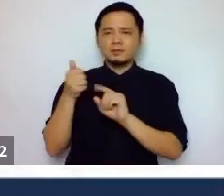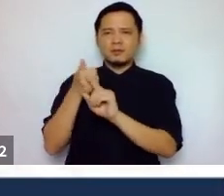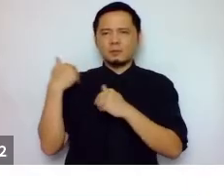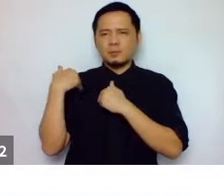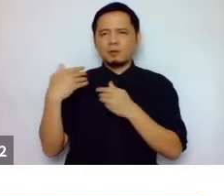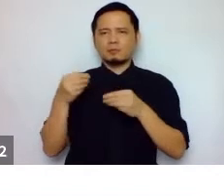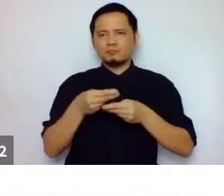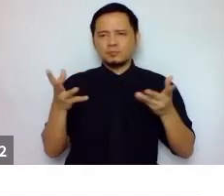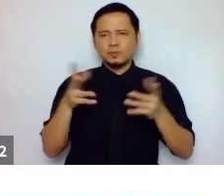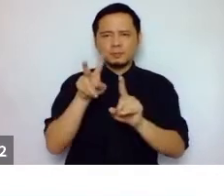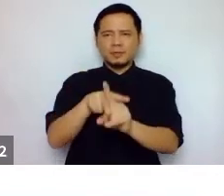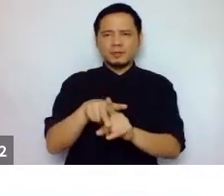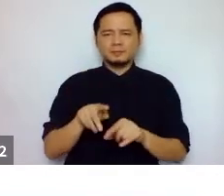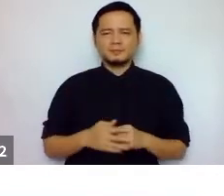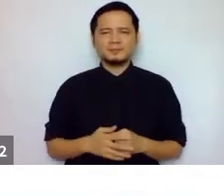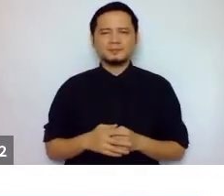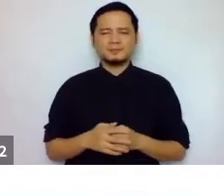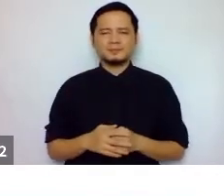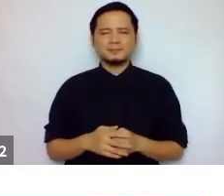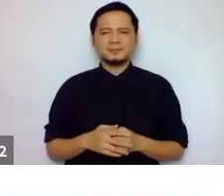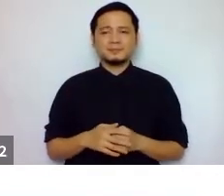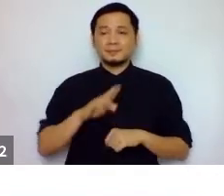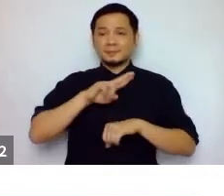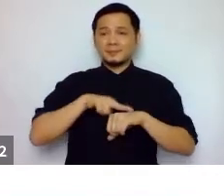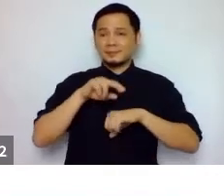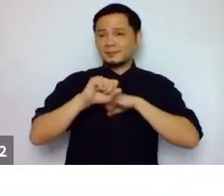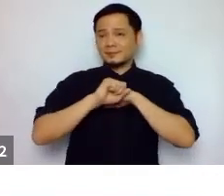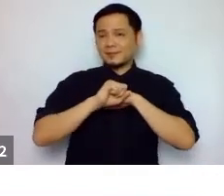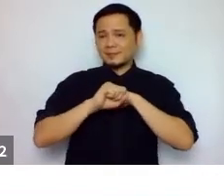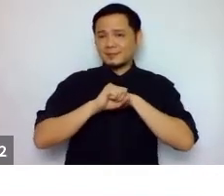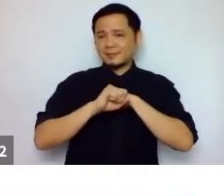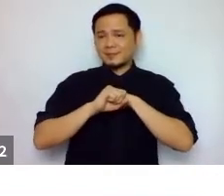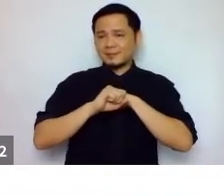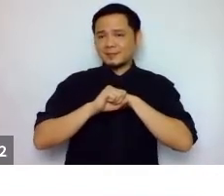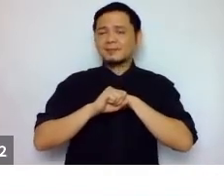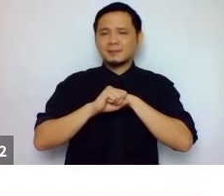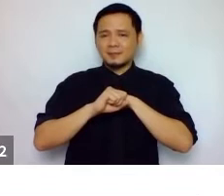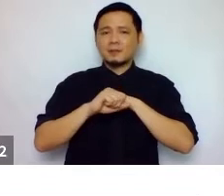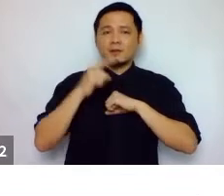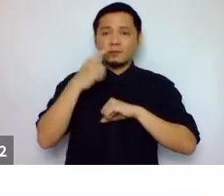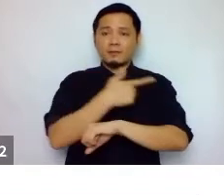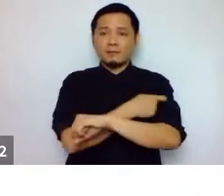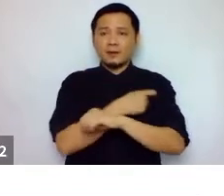So that is the review of the National Vaccine Campaign. Now I will discuss Covax.